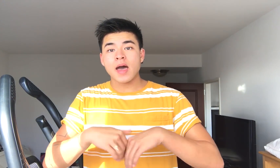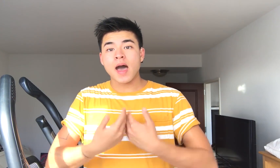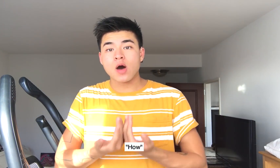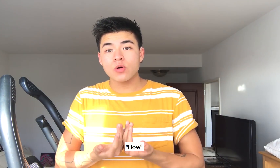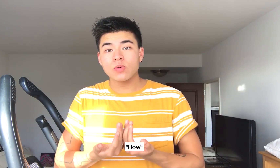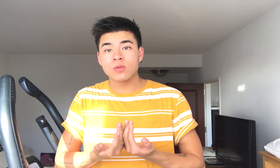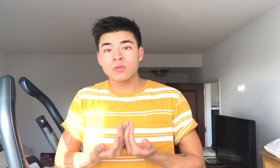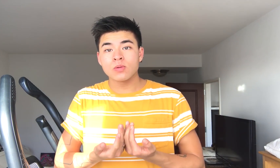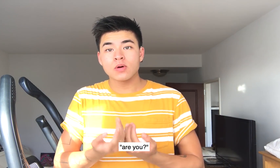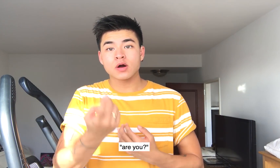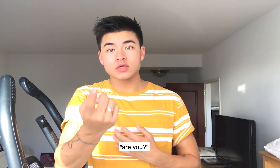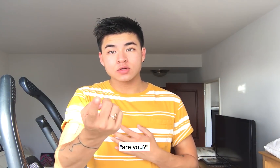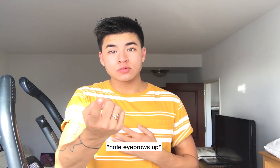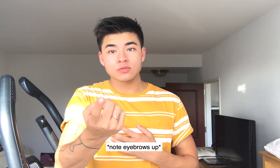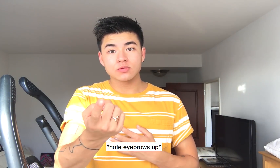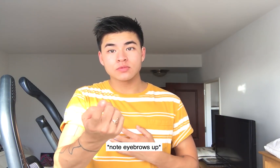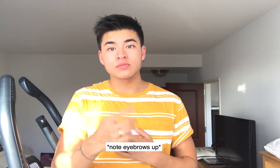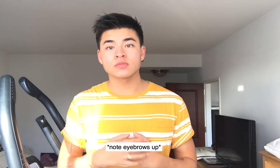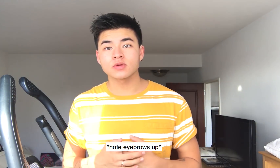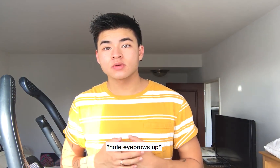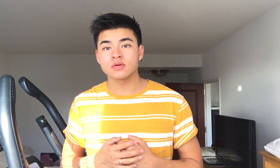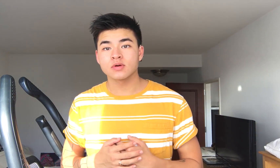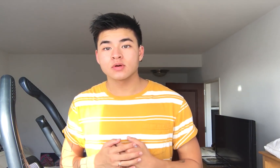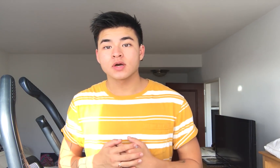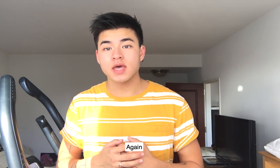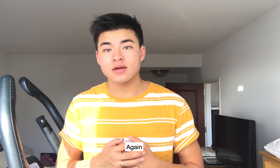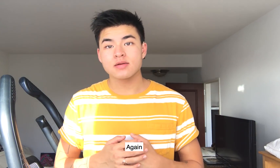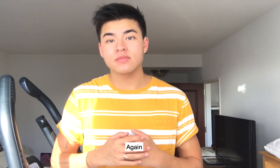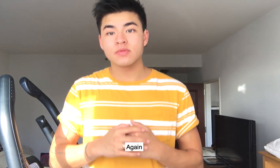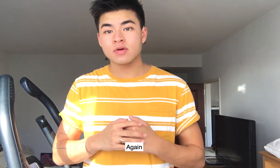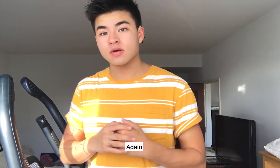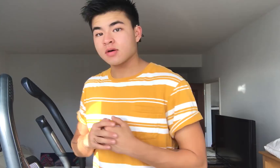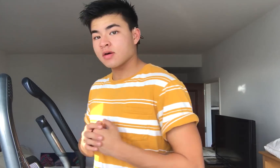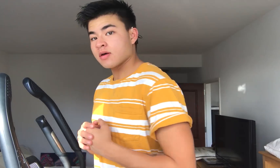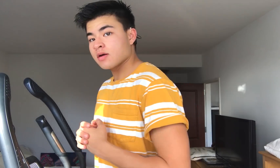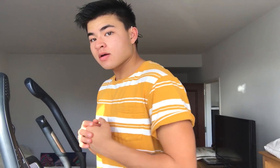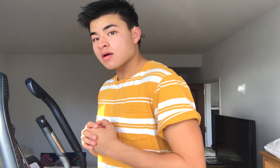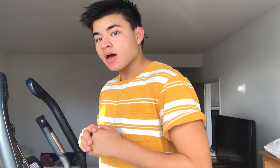How are you? Again